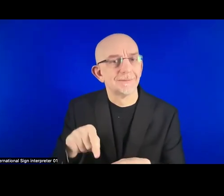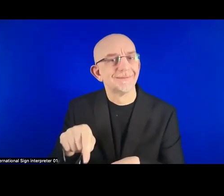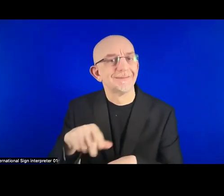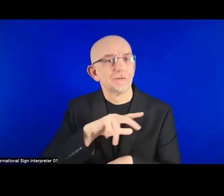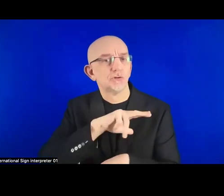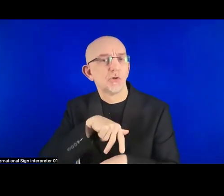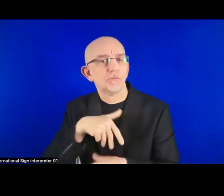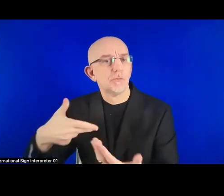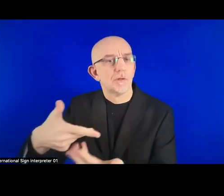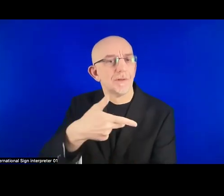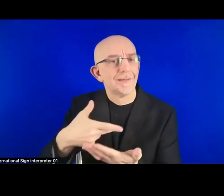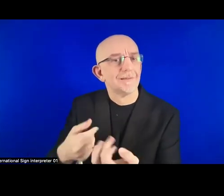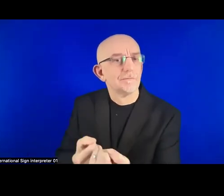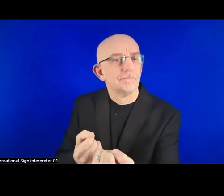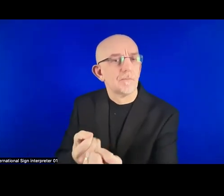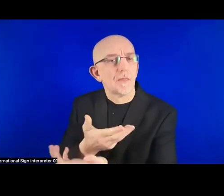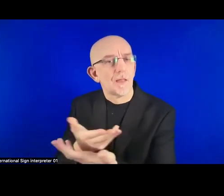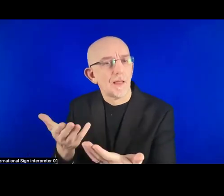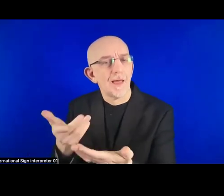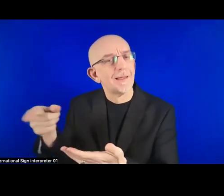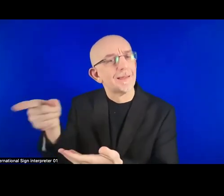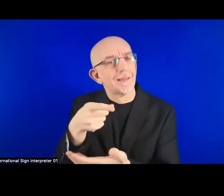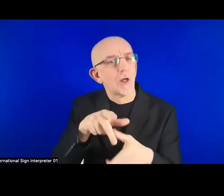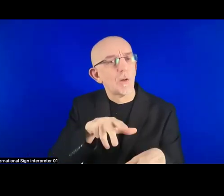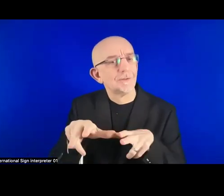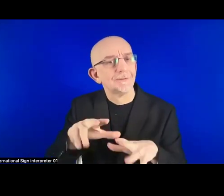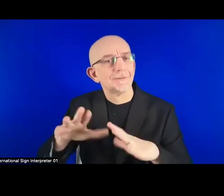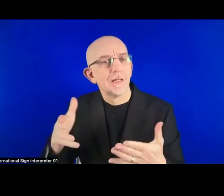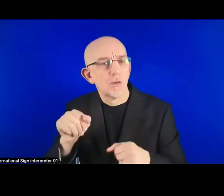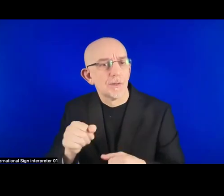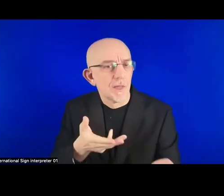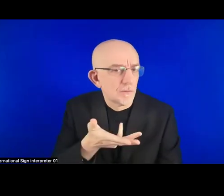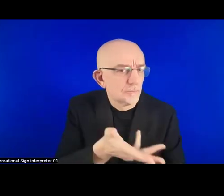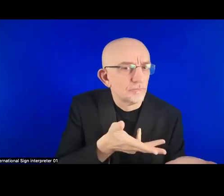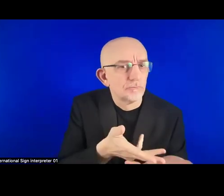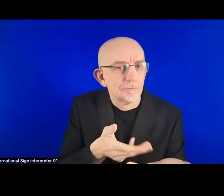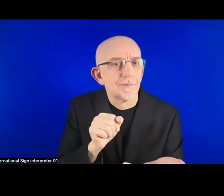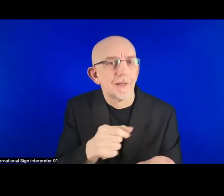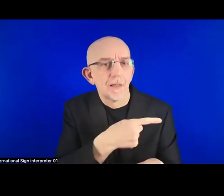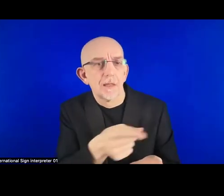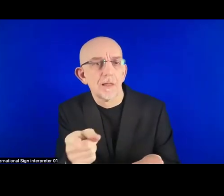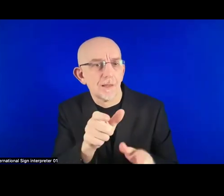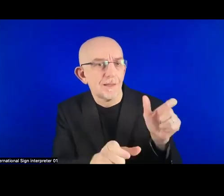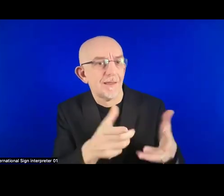processes of user led change and co production in welfare policy. As I was saying, I